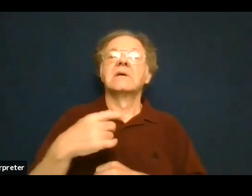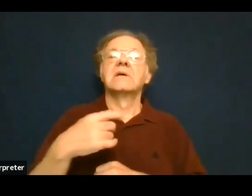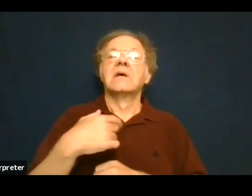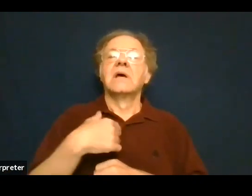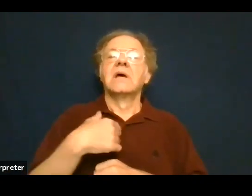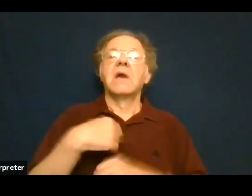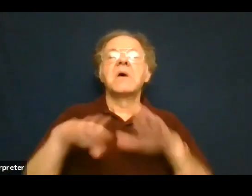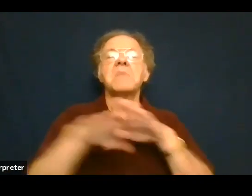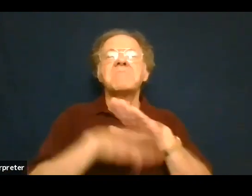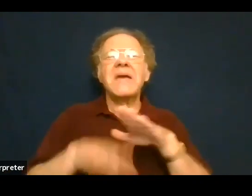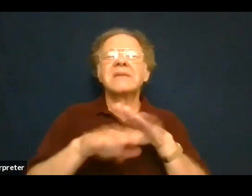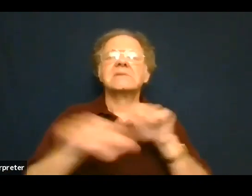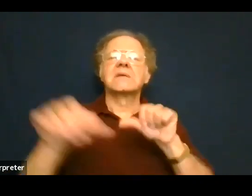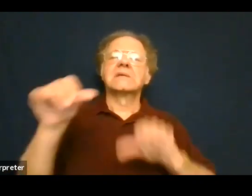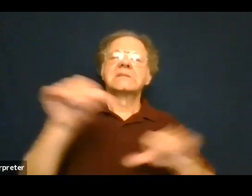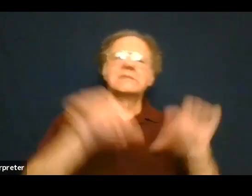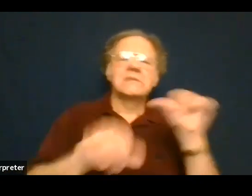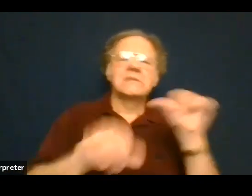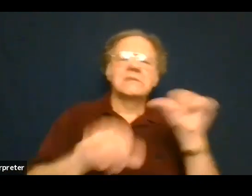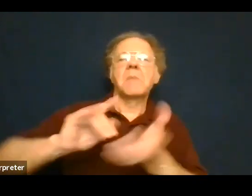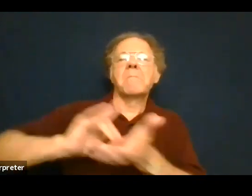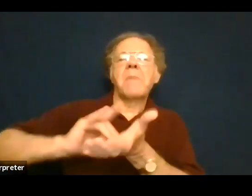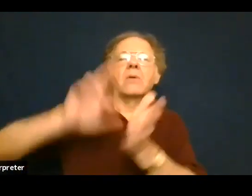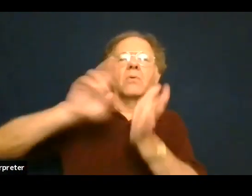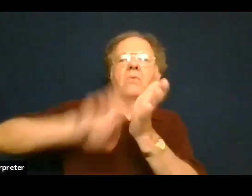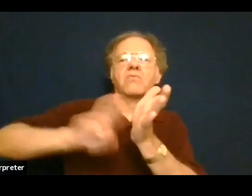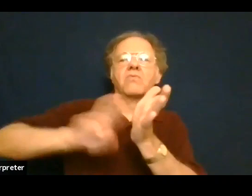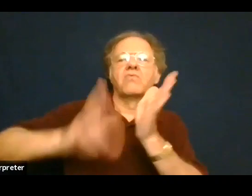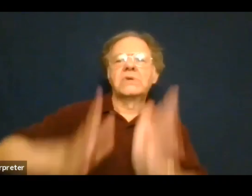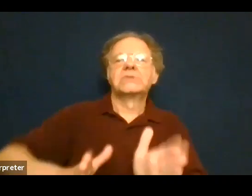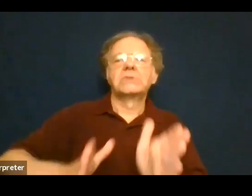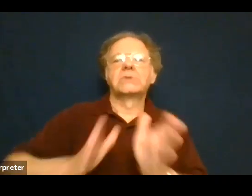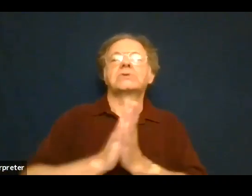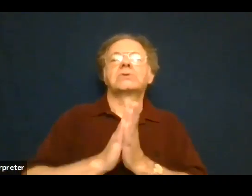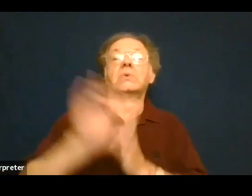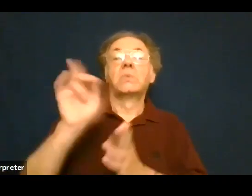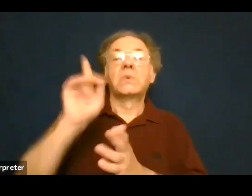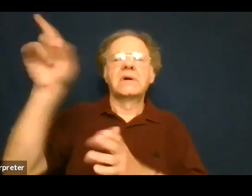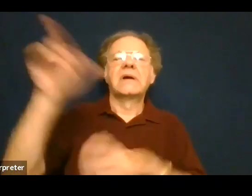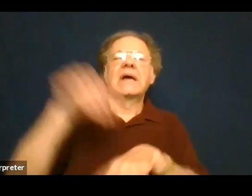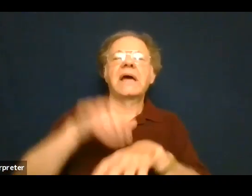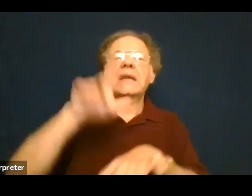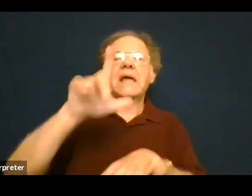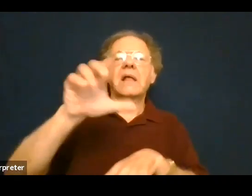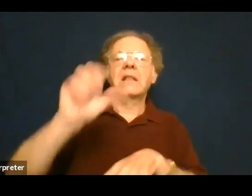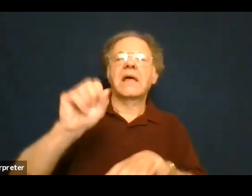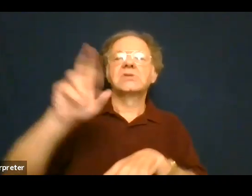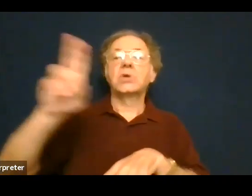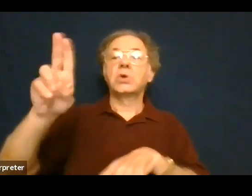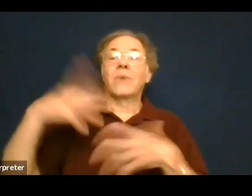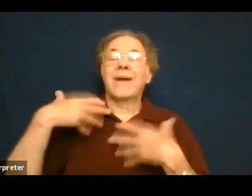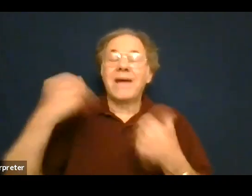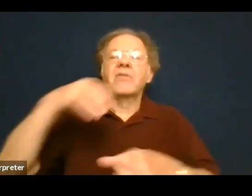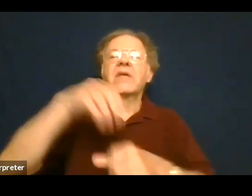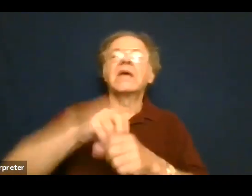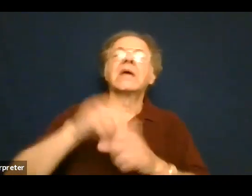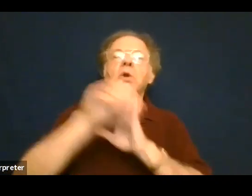and medical researcher at LSU Health in New Orleans, Louisiana.